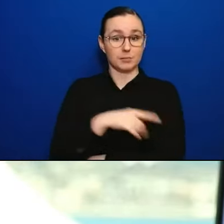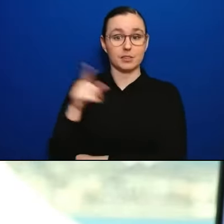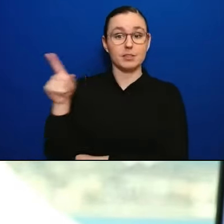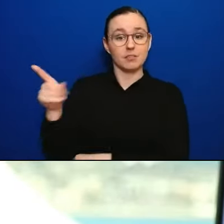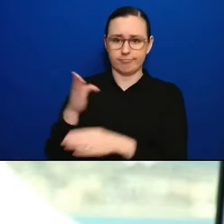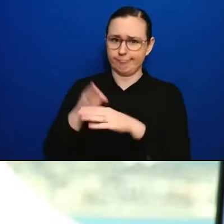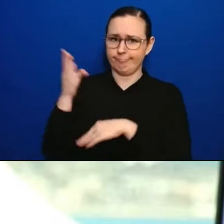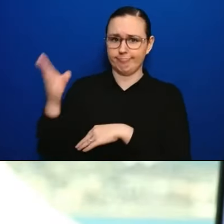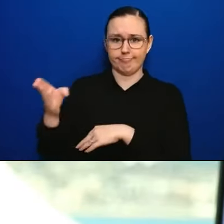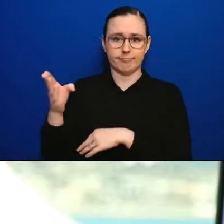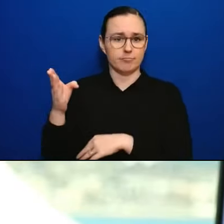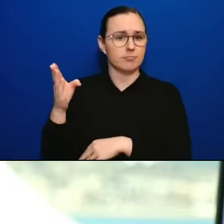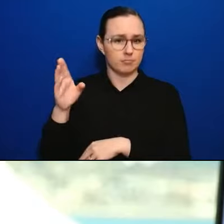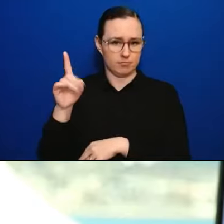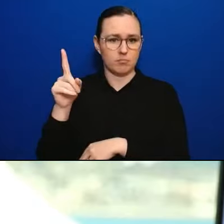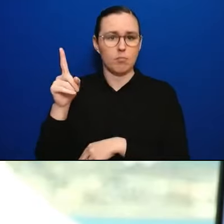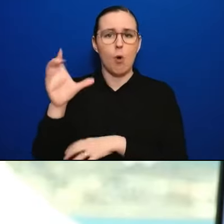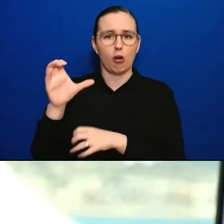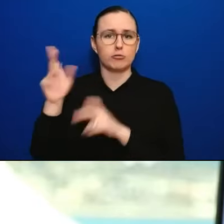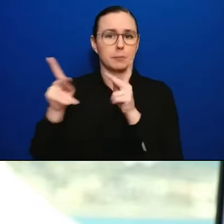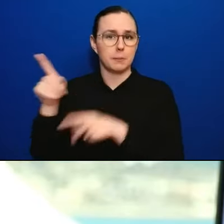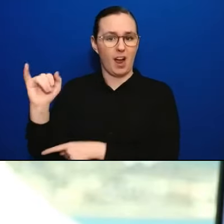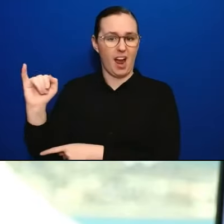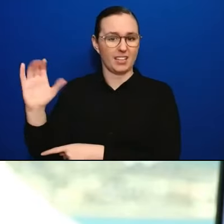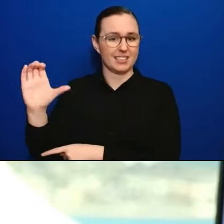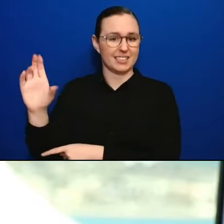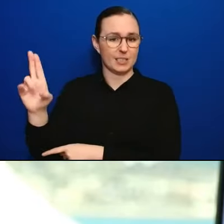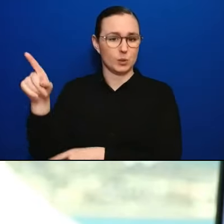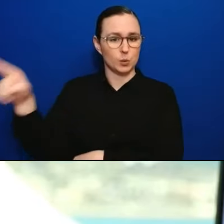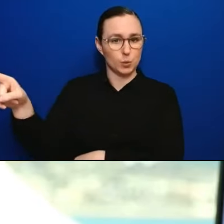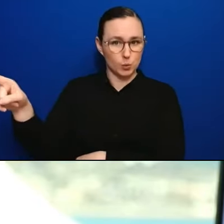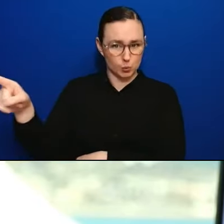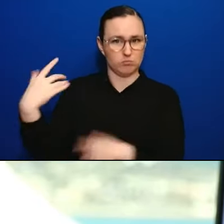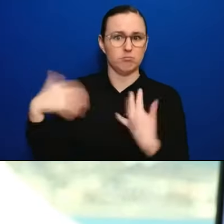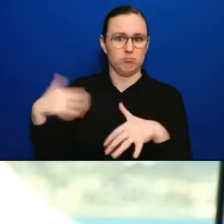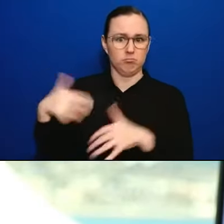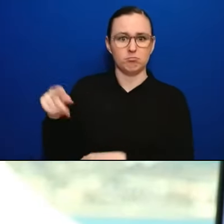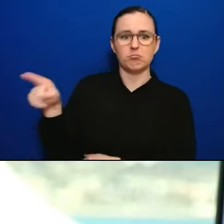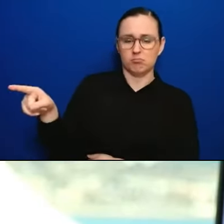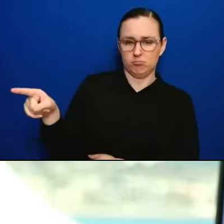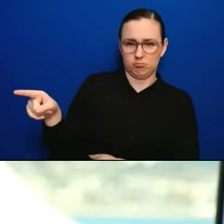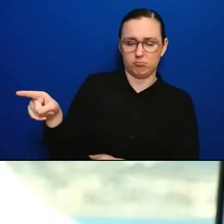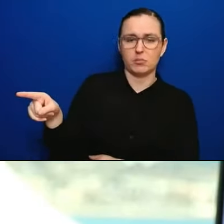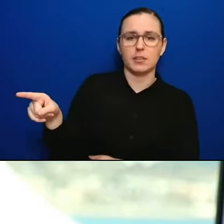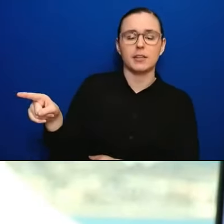As reported, there are over 1,000 people, and there will be